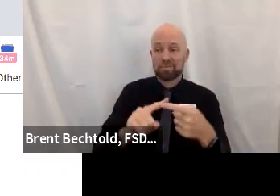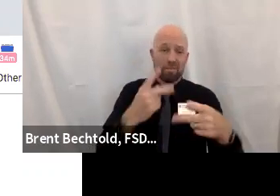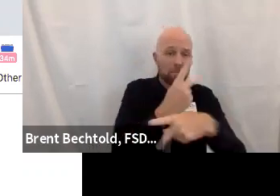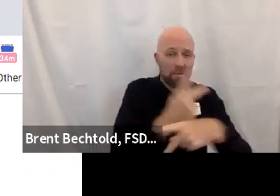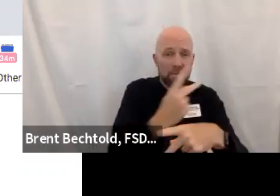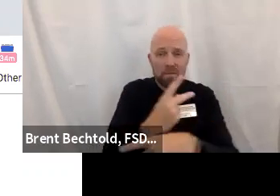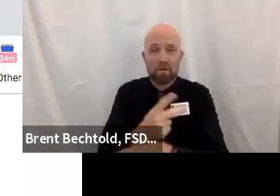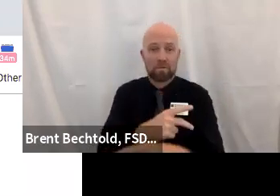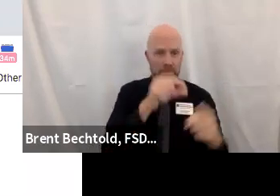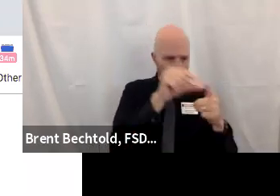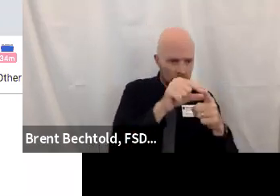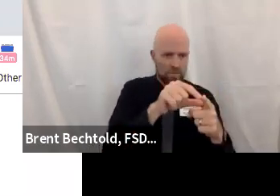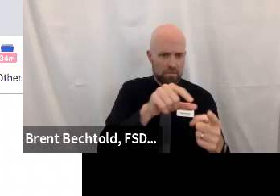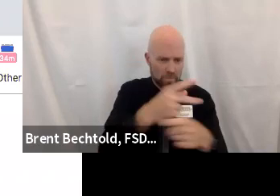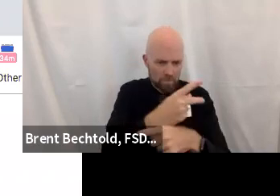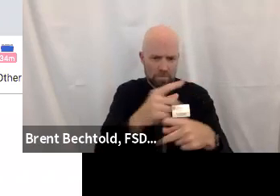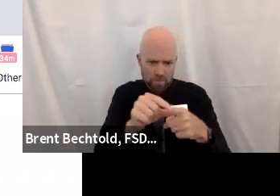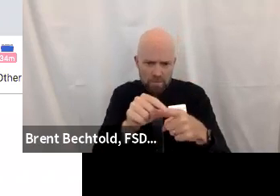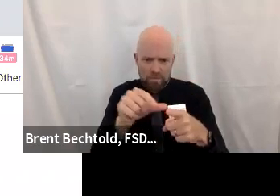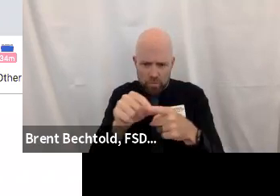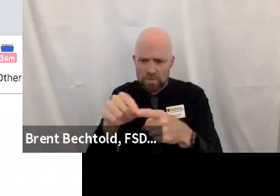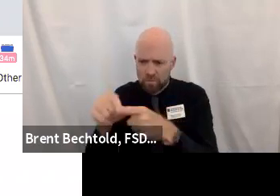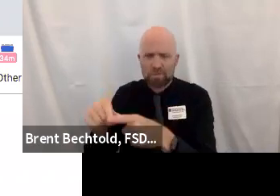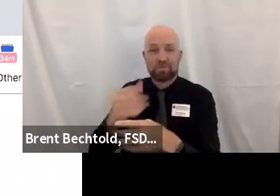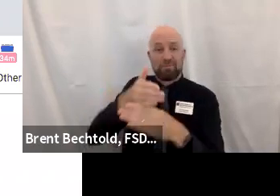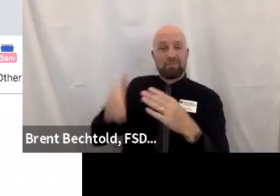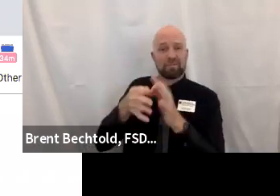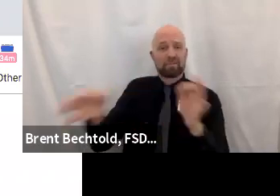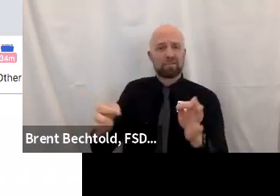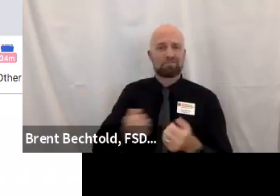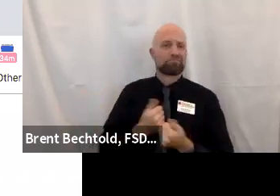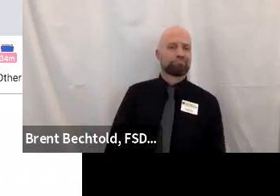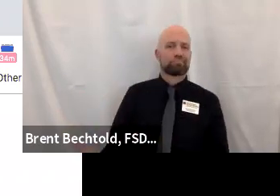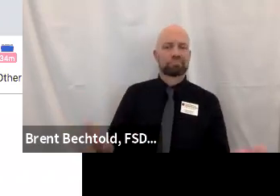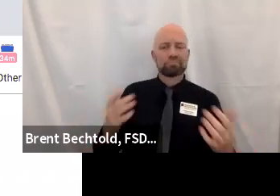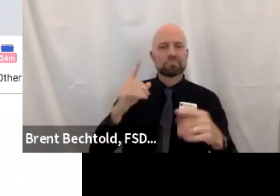A lot of students expend their energy decoding and trying to figure out the words